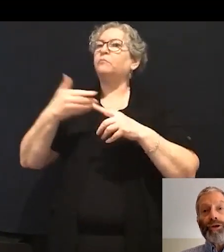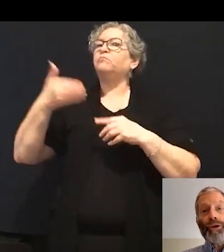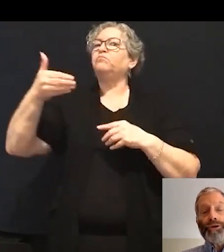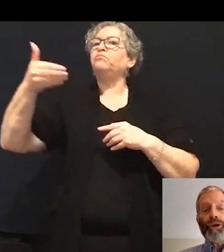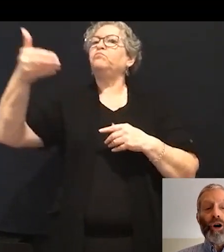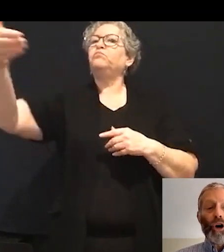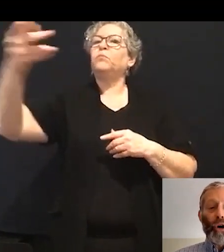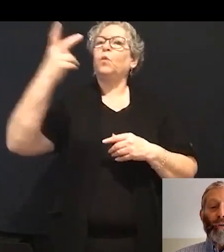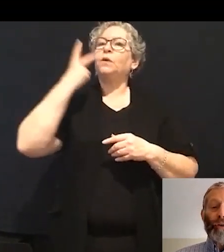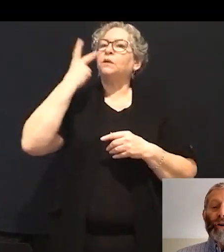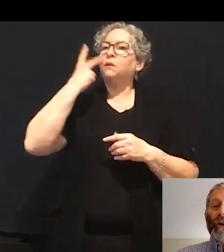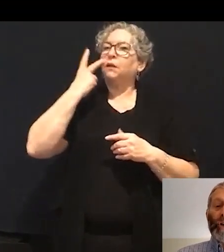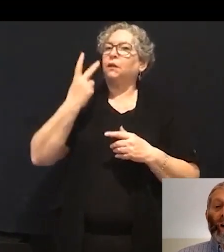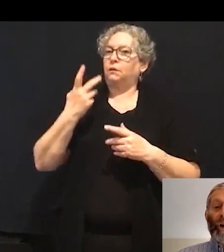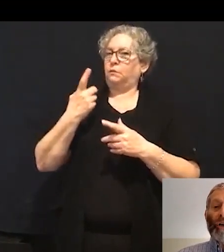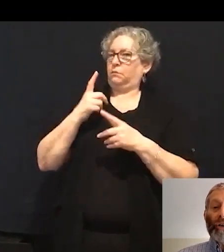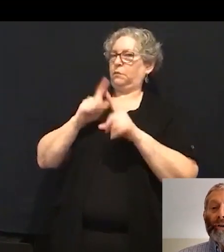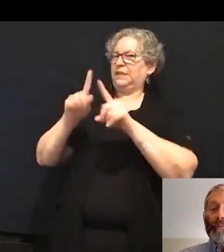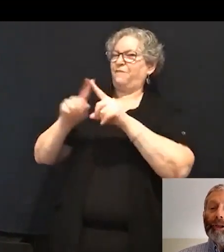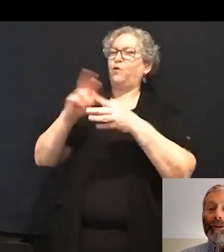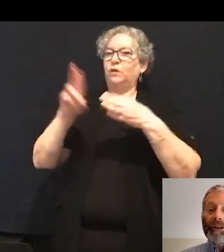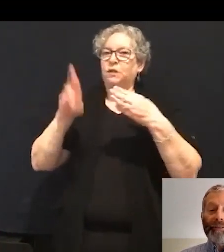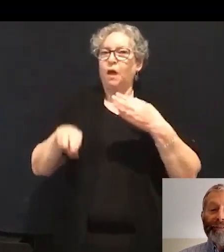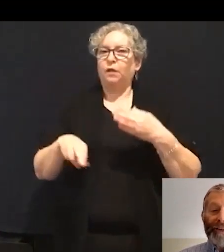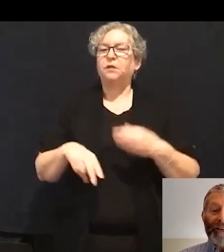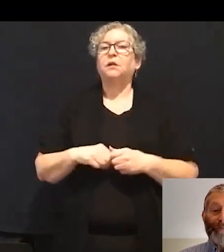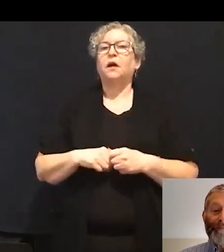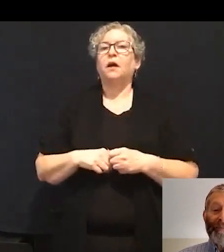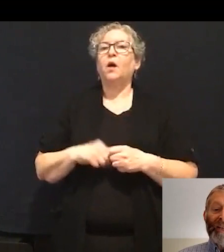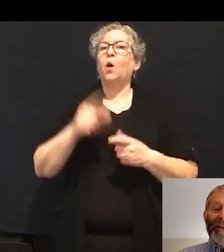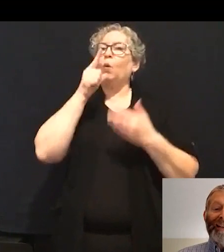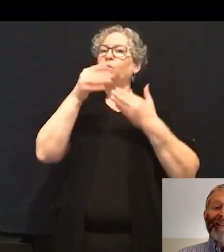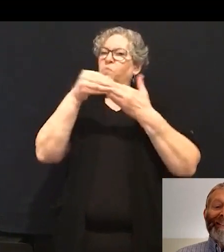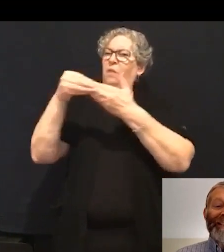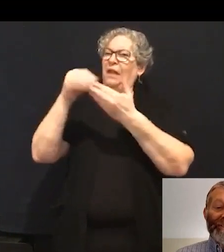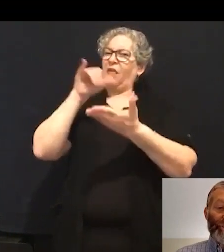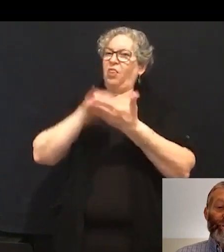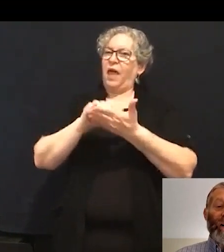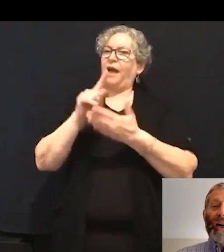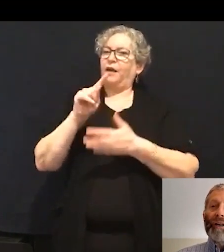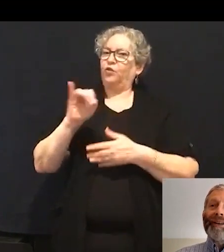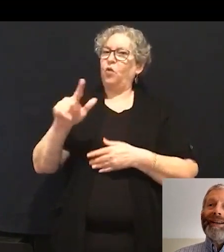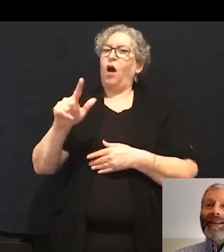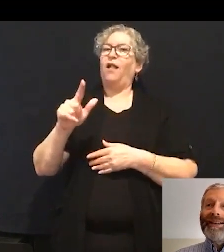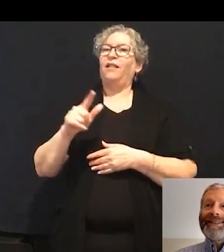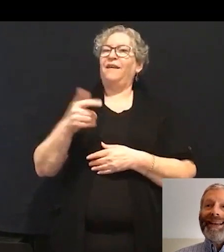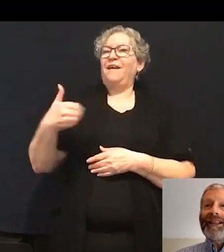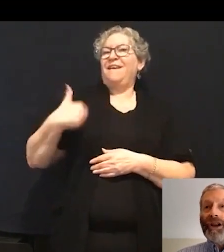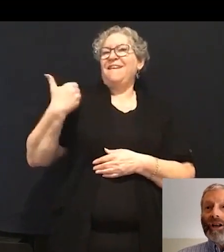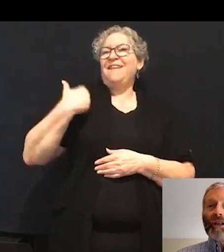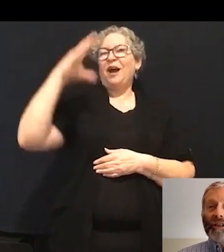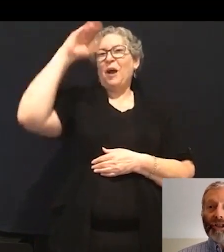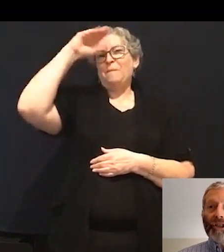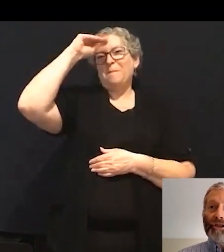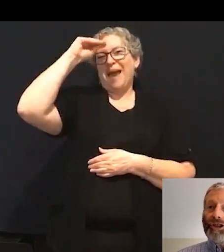over a longer period of time. And leading this trial is a young clinician, Jason Comander.